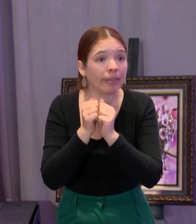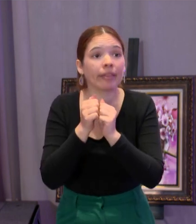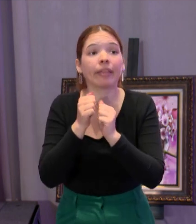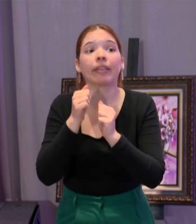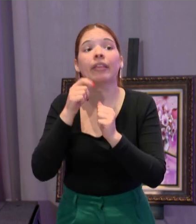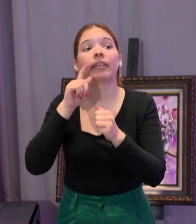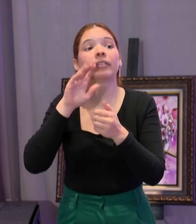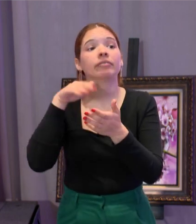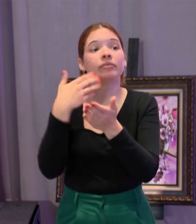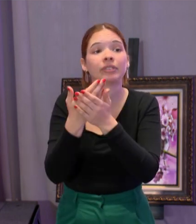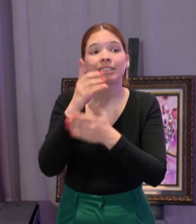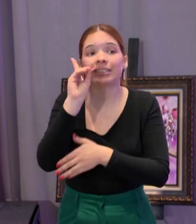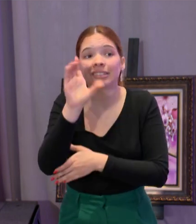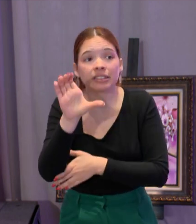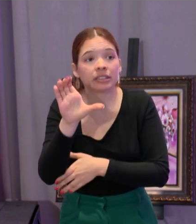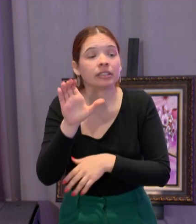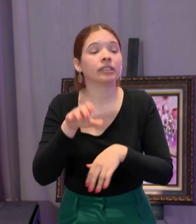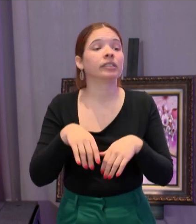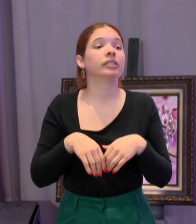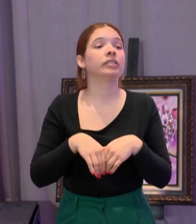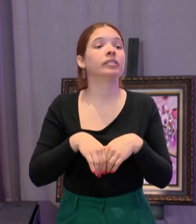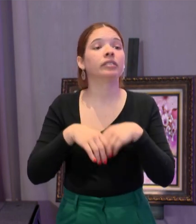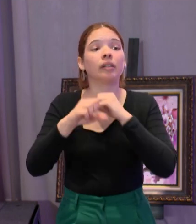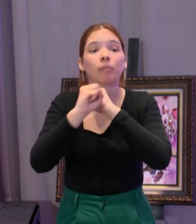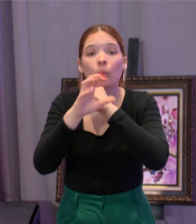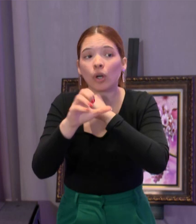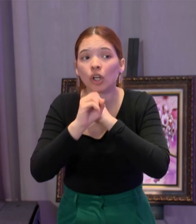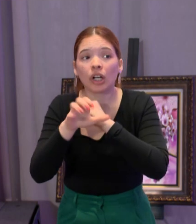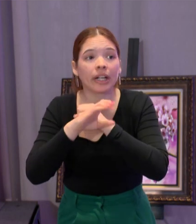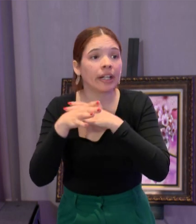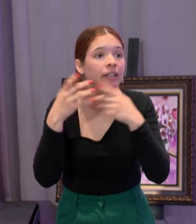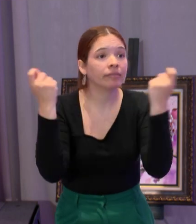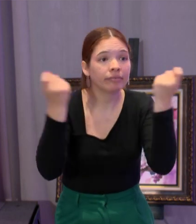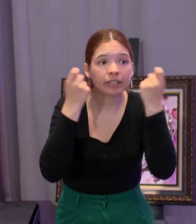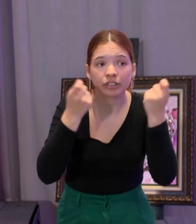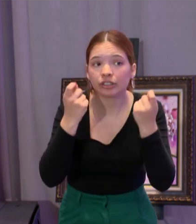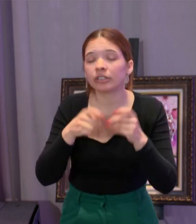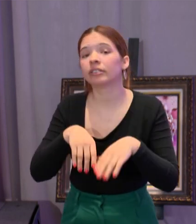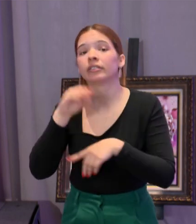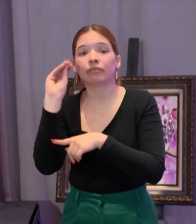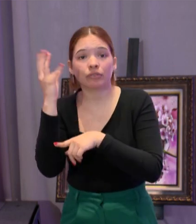COURSE, DESTINATION D.C. THAT PROMOTES THE NATIONAL CHERRY BLOSSOM FESTIVAL SPRINGTIME IN D.C.